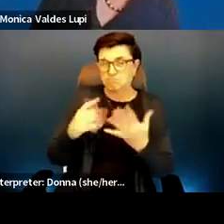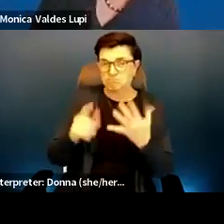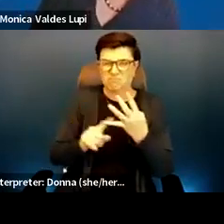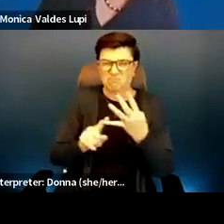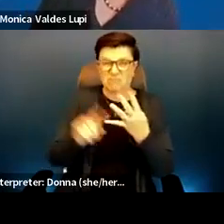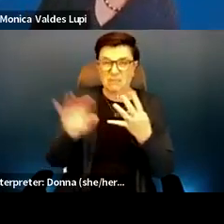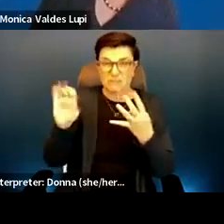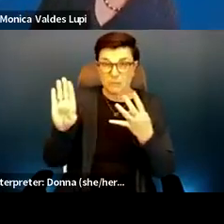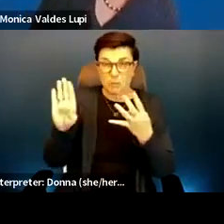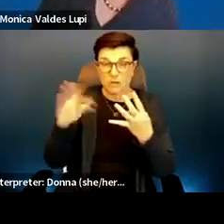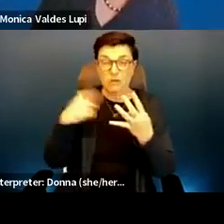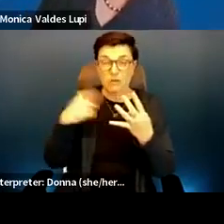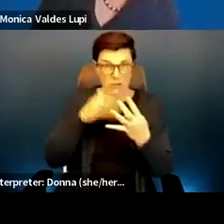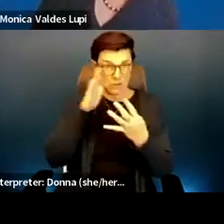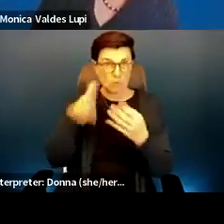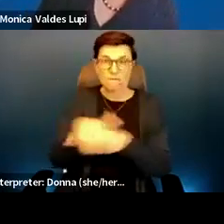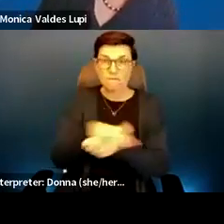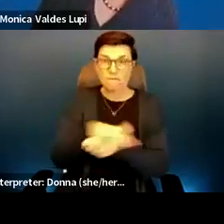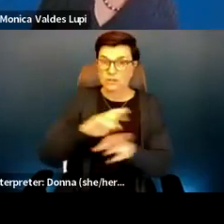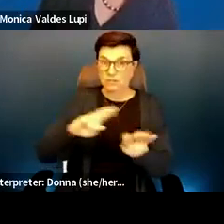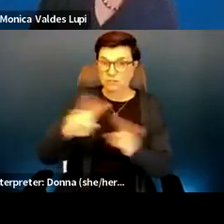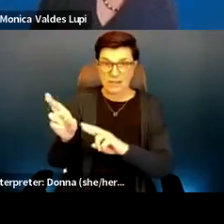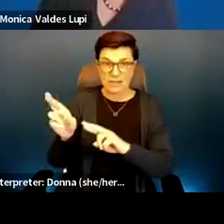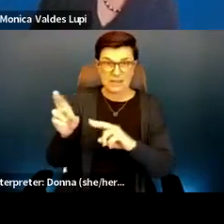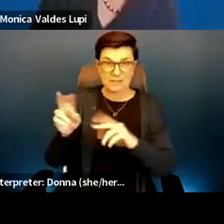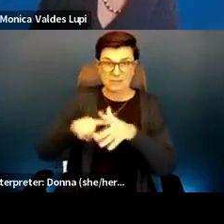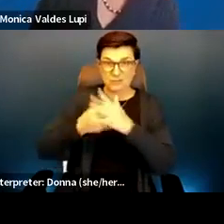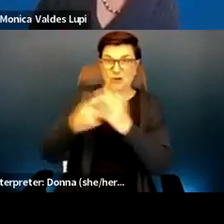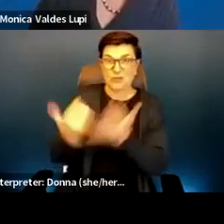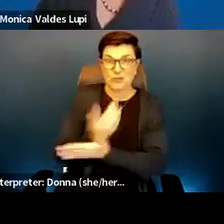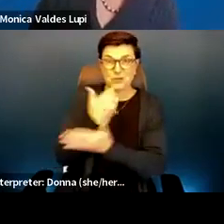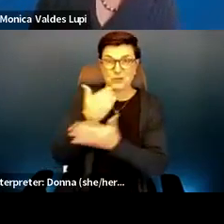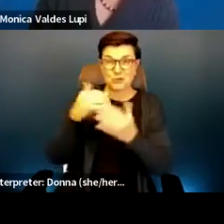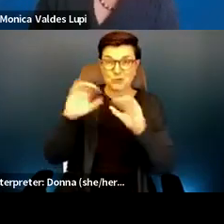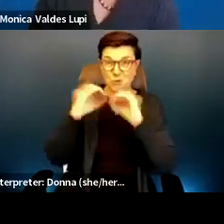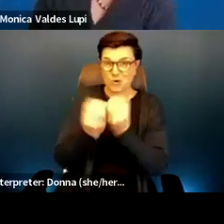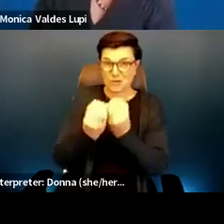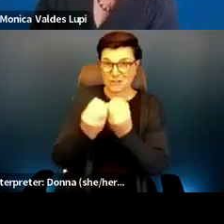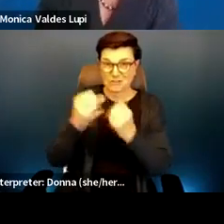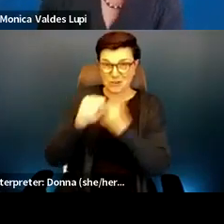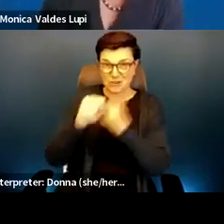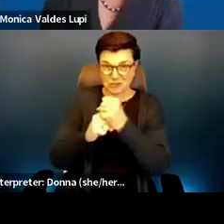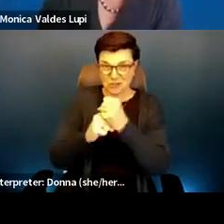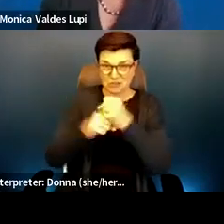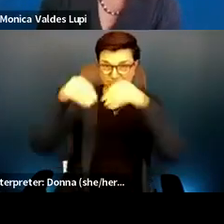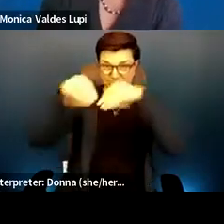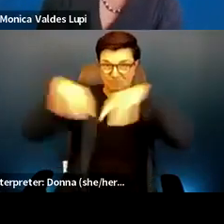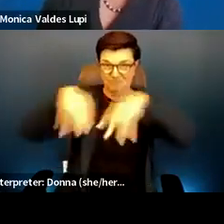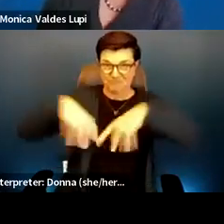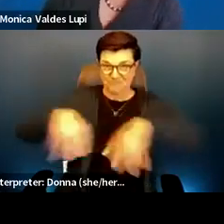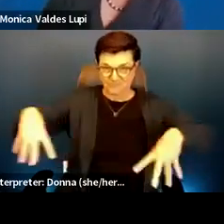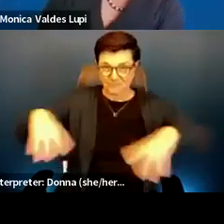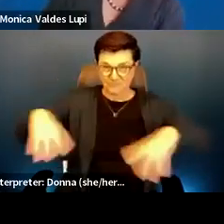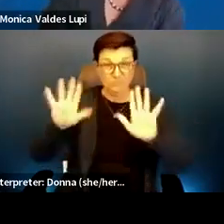in this new organizational structure. Now, what we have said, and I think it's really important, is under this new organizational structure,